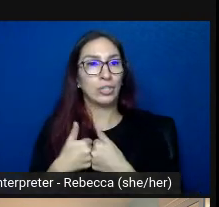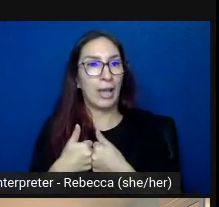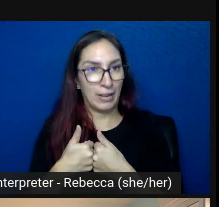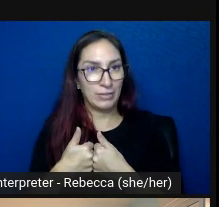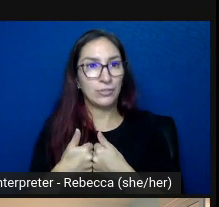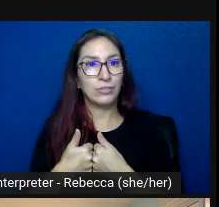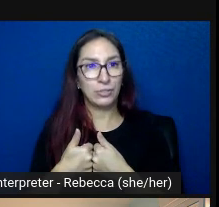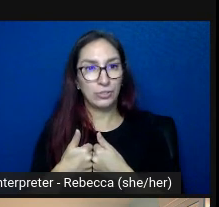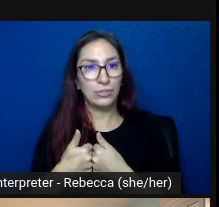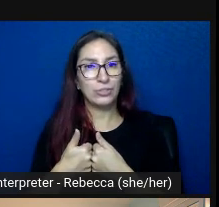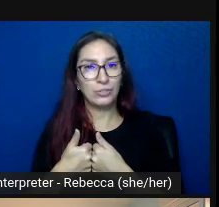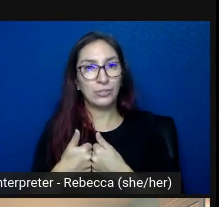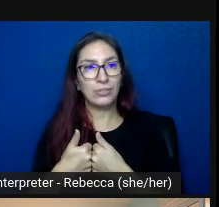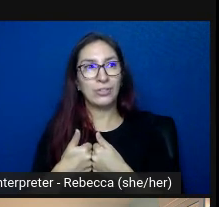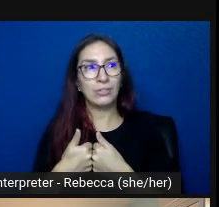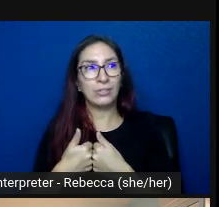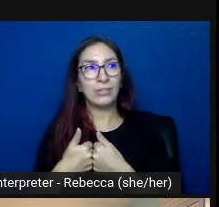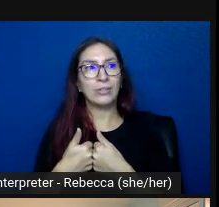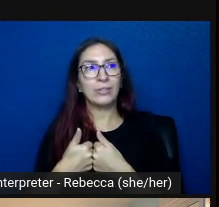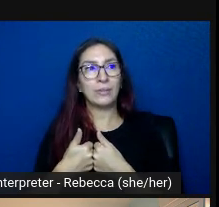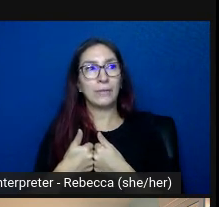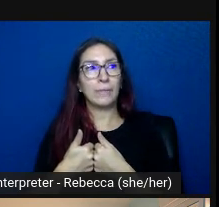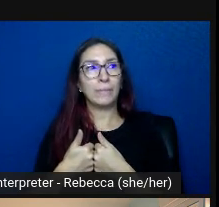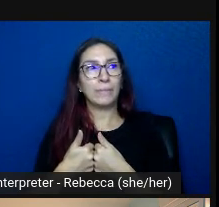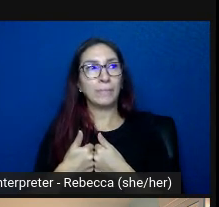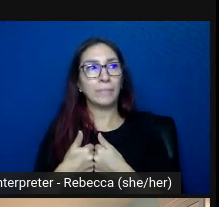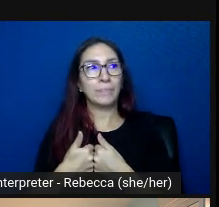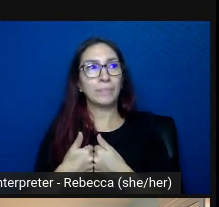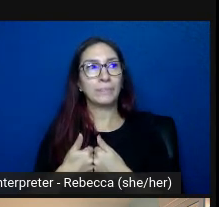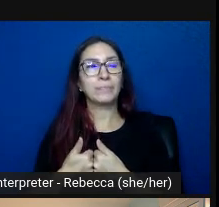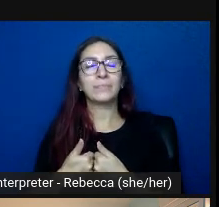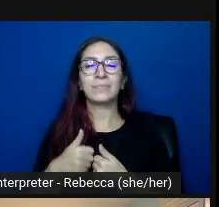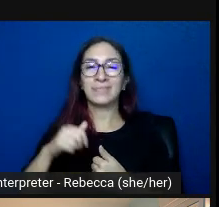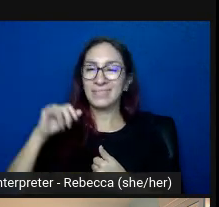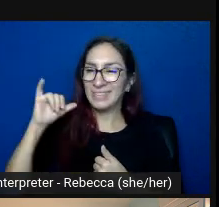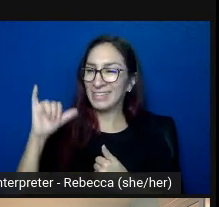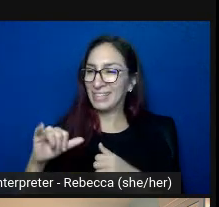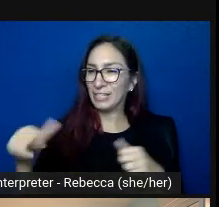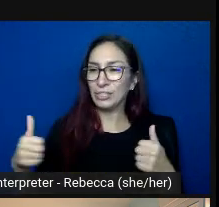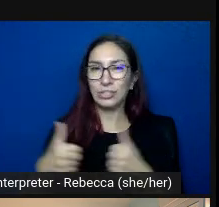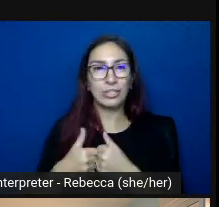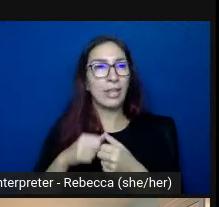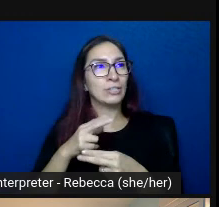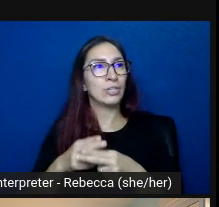which was how to build a website just using Joomla code,